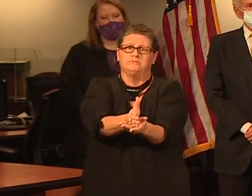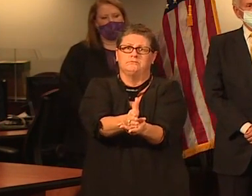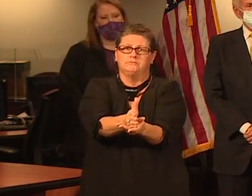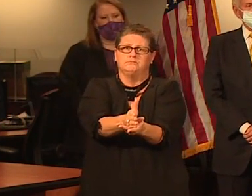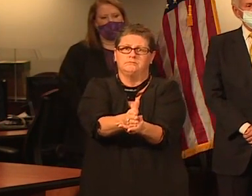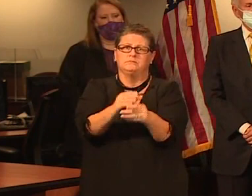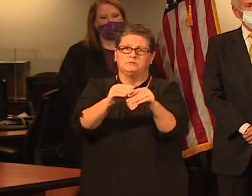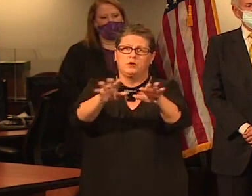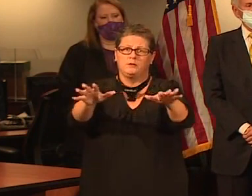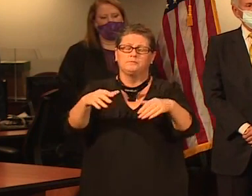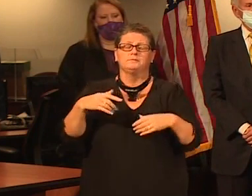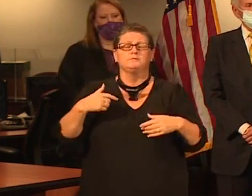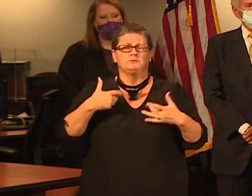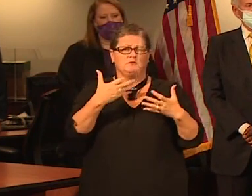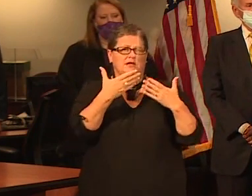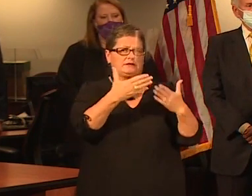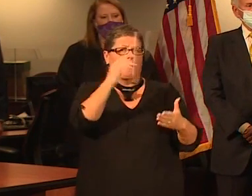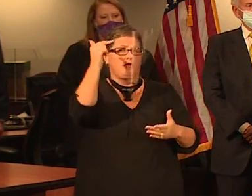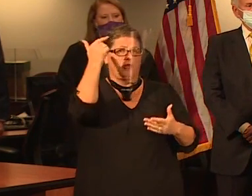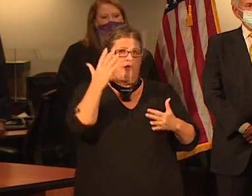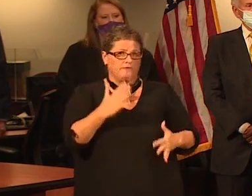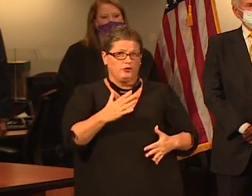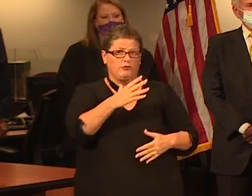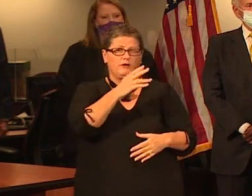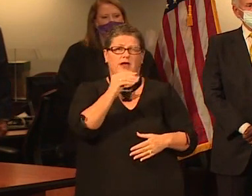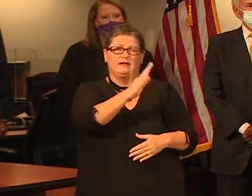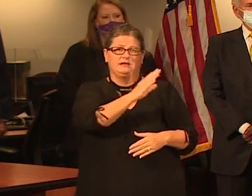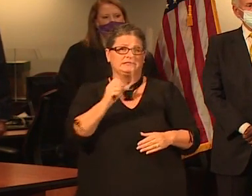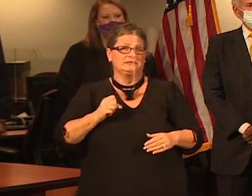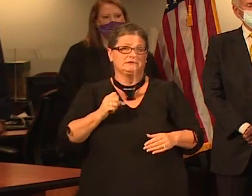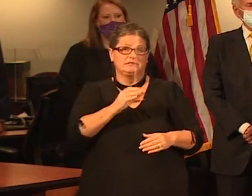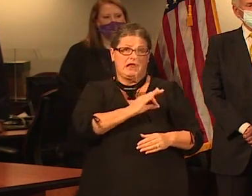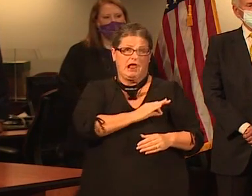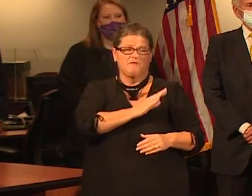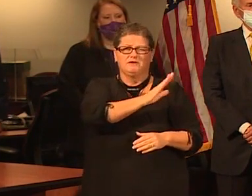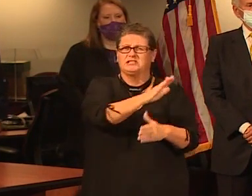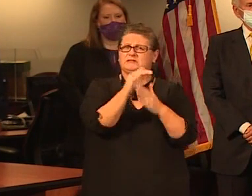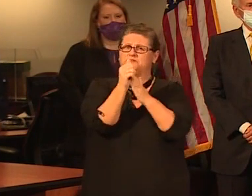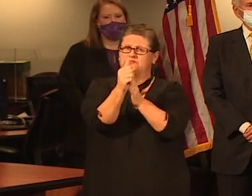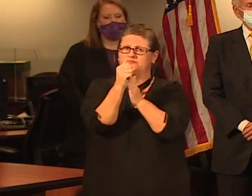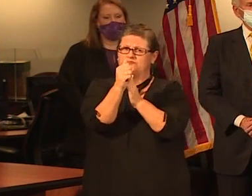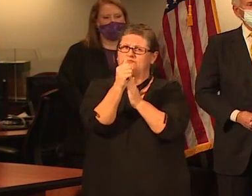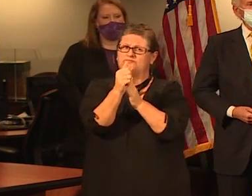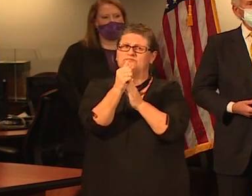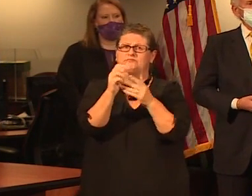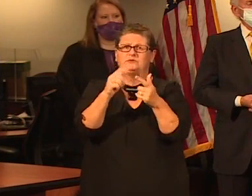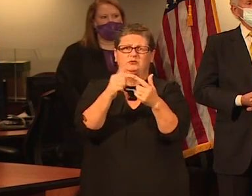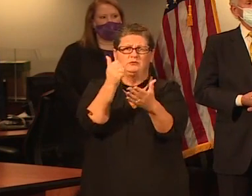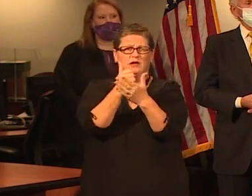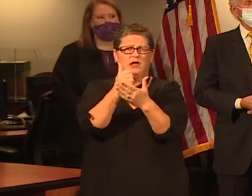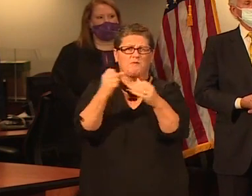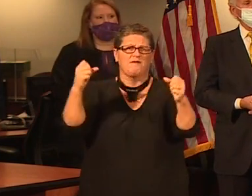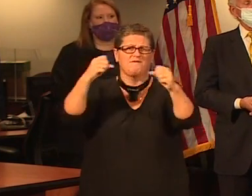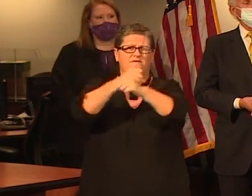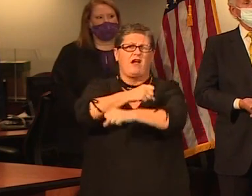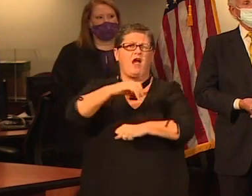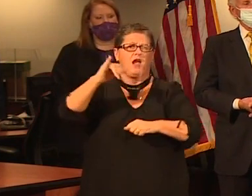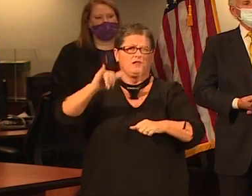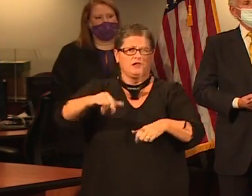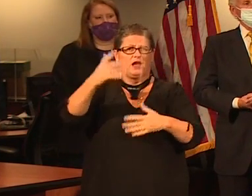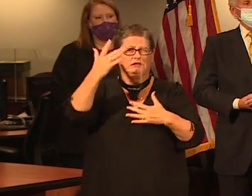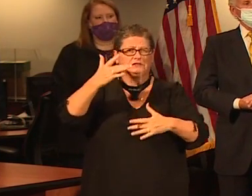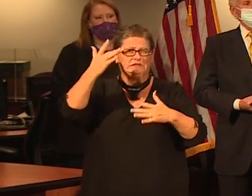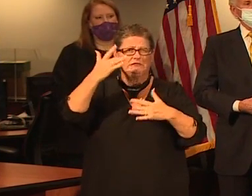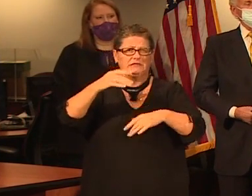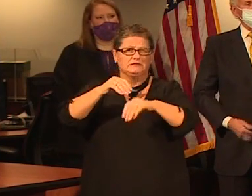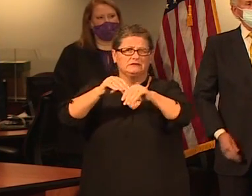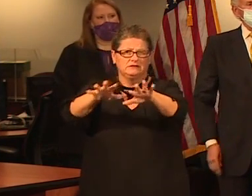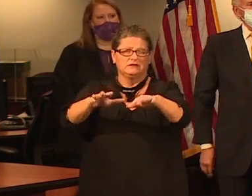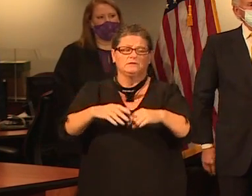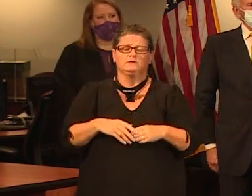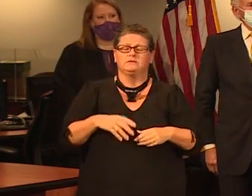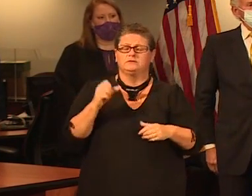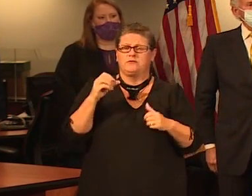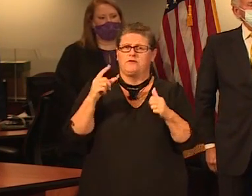I WOULD ALSO LIKE TO THANK GOVERNOR MCMASTER AND THE LEGISLATURE AS WELL AS THEIR STAFFS FOR THEIR LEADERSHIP AND THEIR SUPPORT OF OUR IMPORTANT EFFORTS TO FIGHT THIS DISEASE.